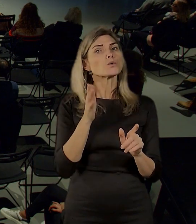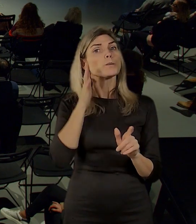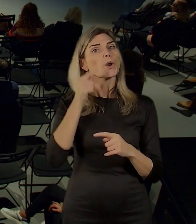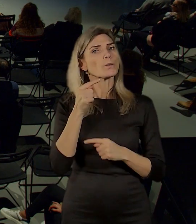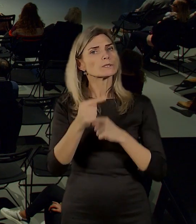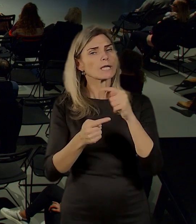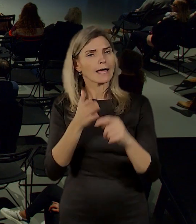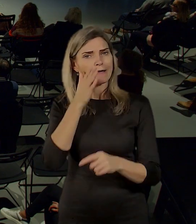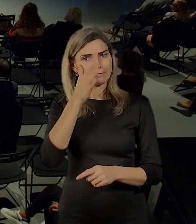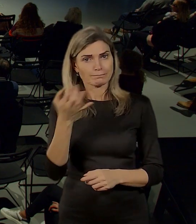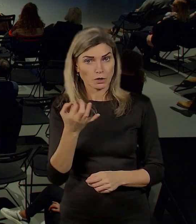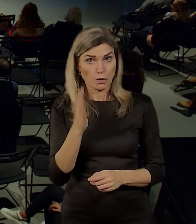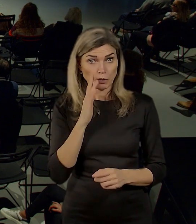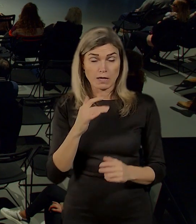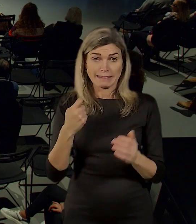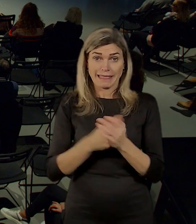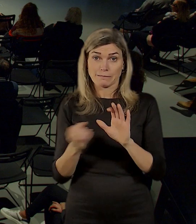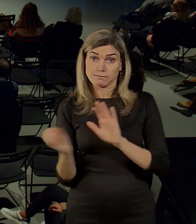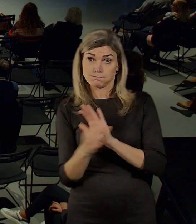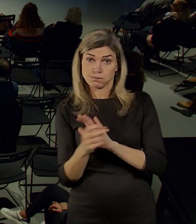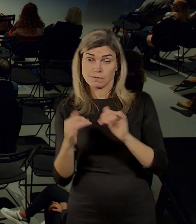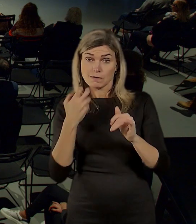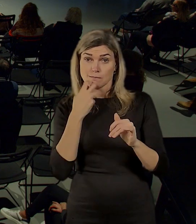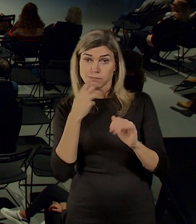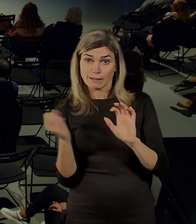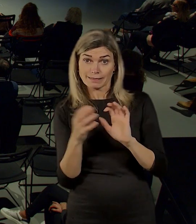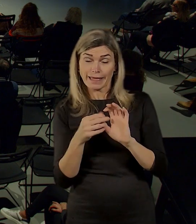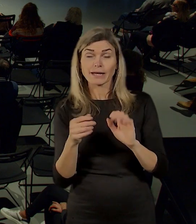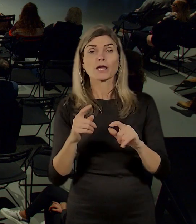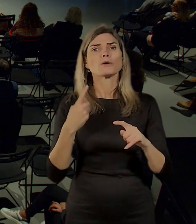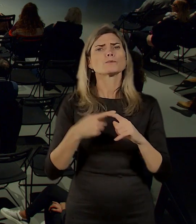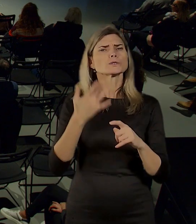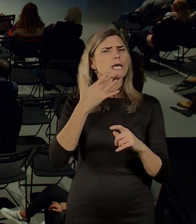it will certainly attract, let's say, a more mobile clientele. Because it is a new project.